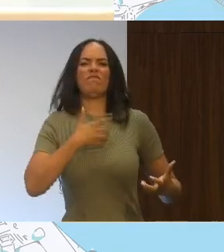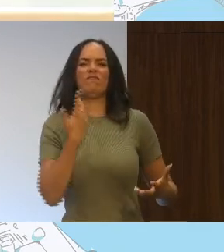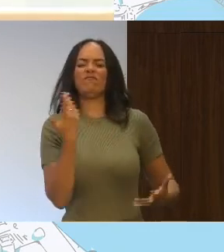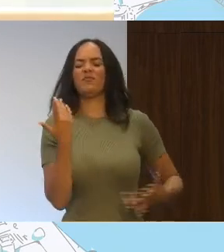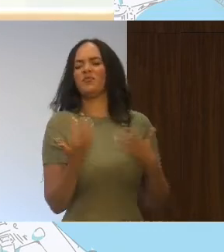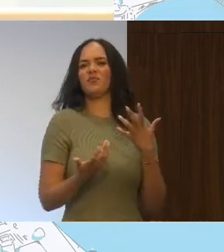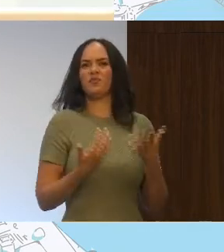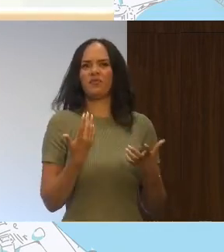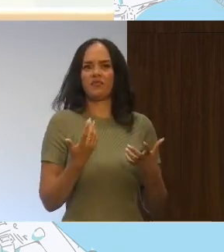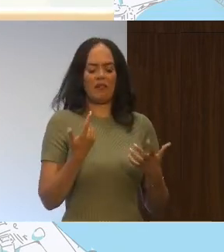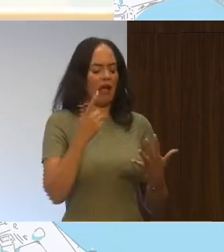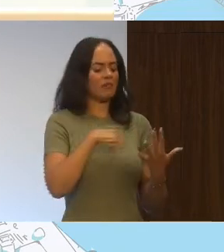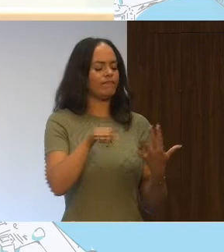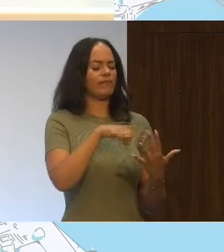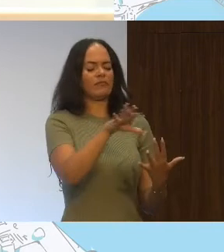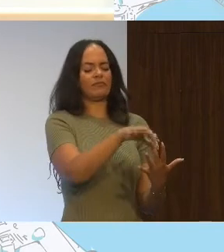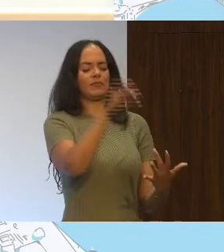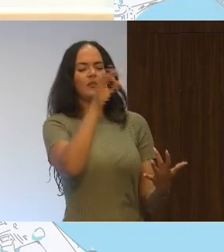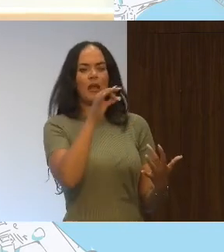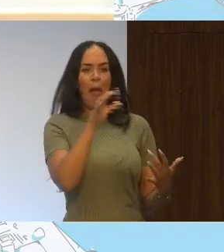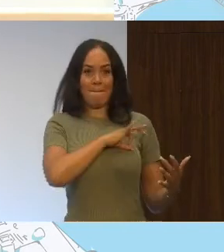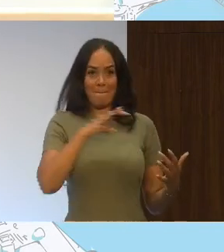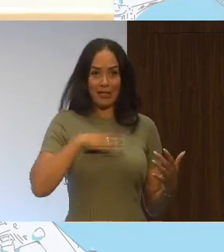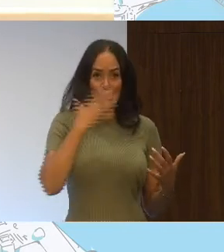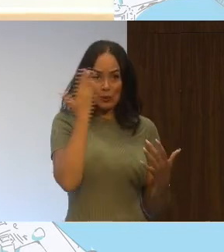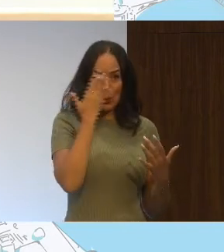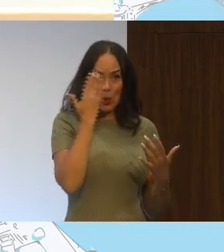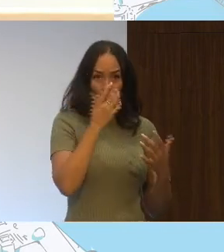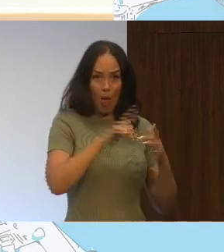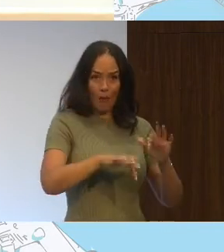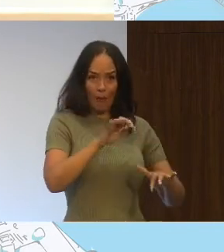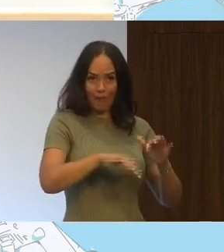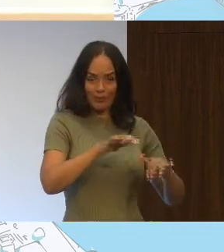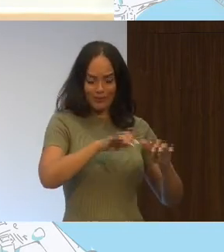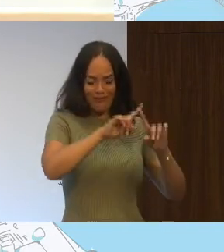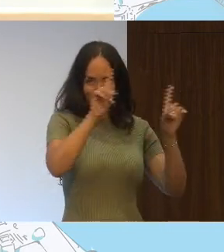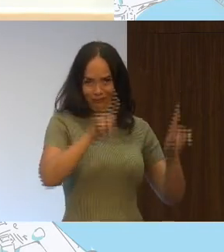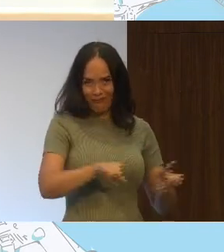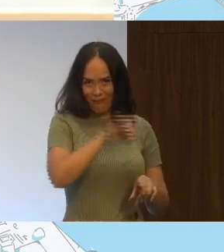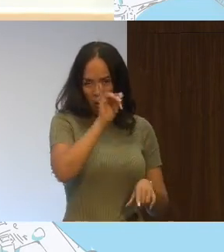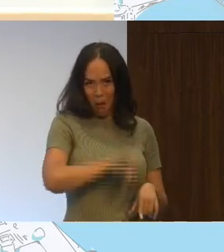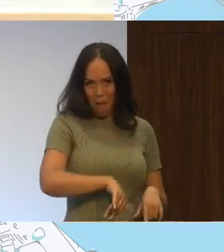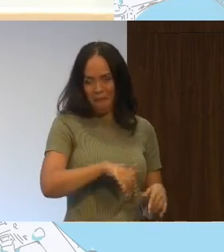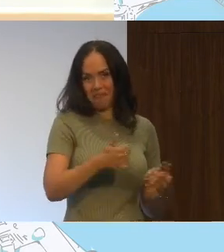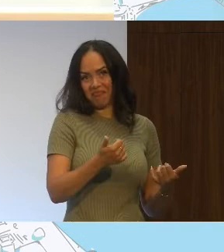selected medical school as an option on this computer form. So I ended up going to medical school